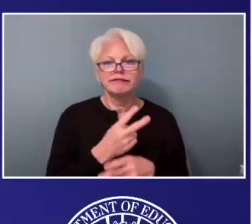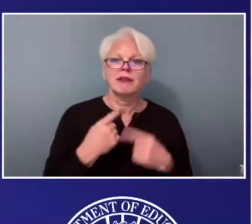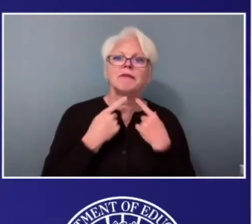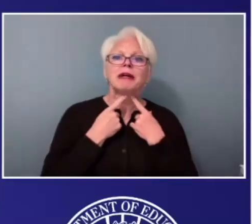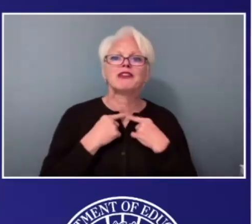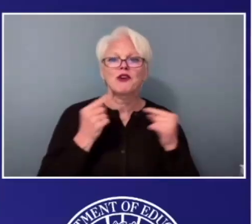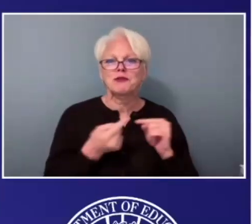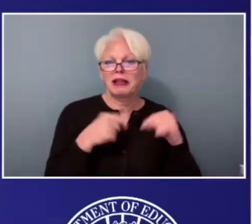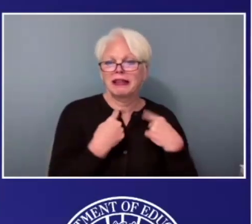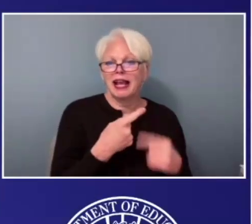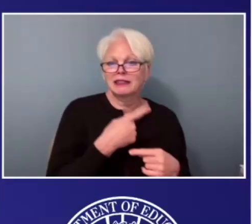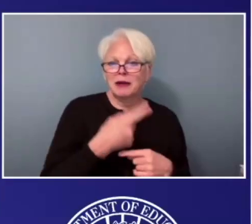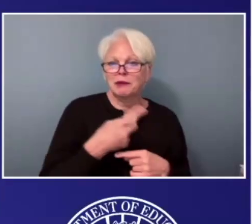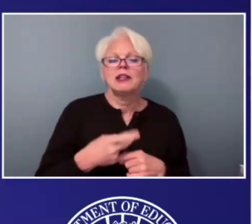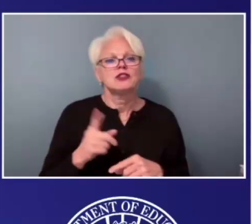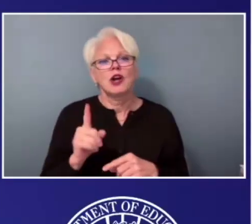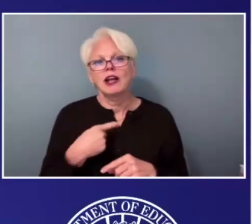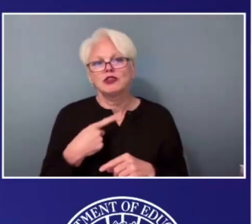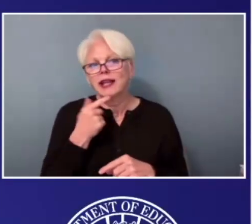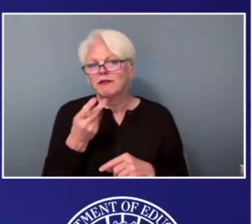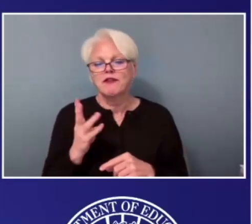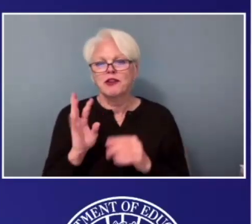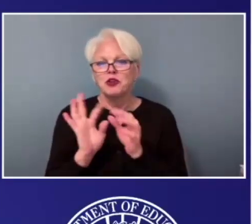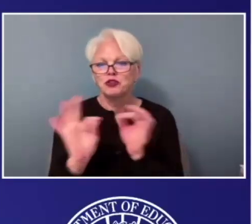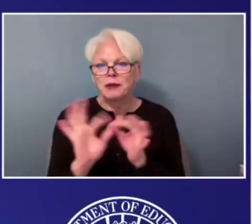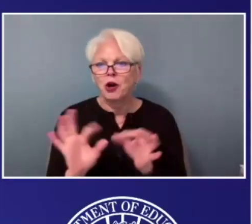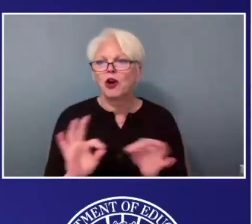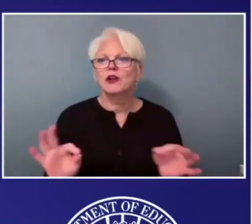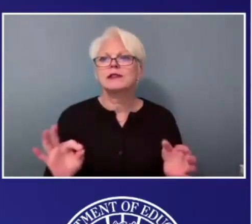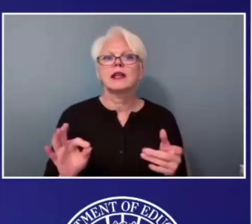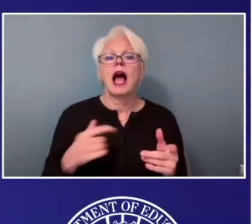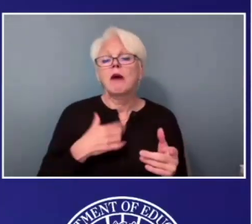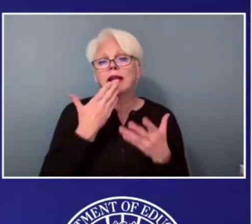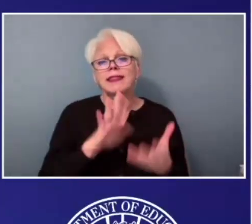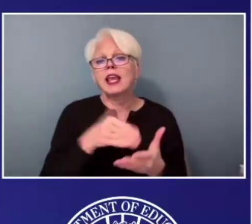so I'm going to have just a few remarks just to thank all of you for your hard